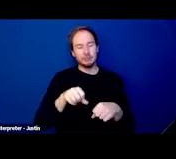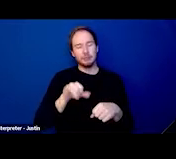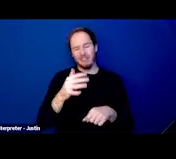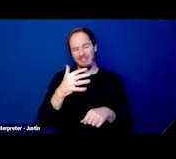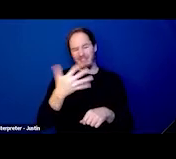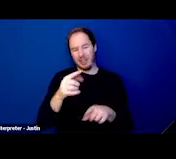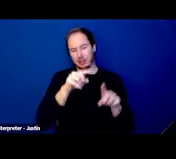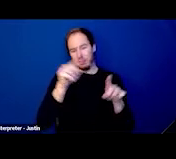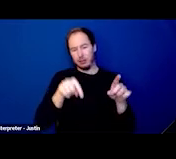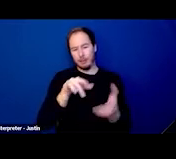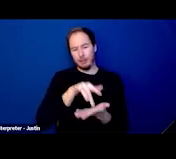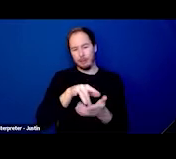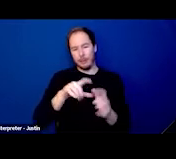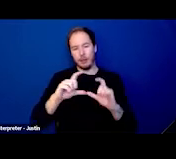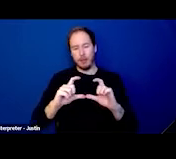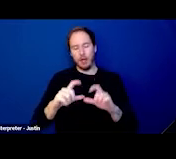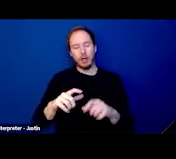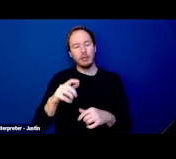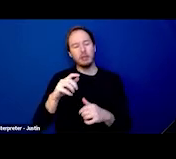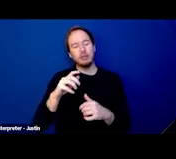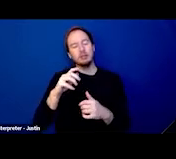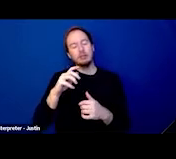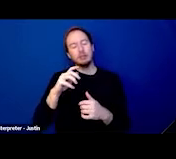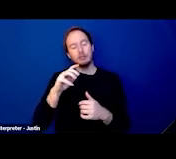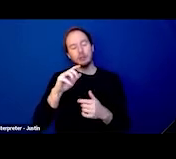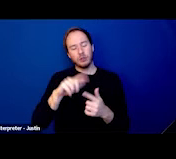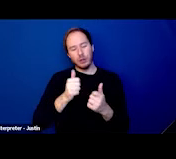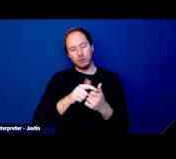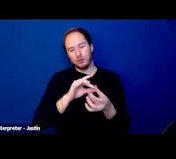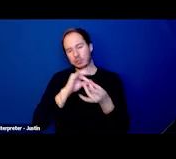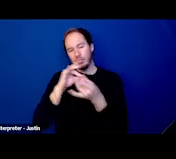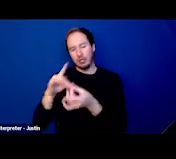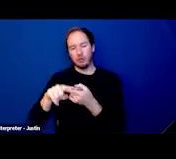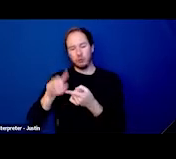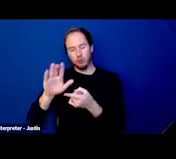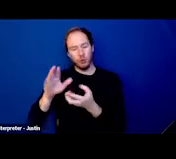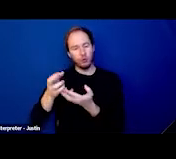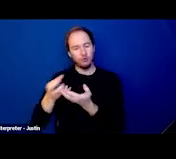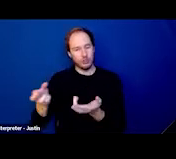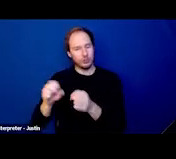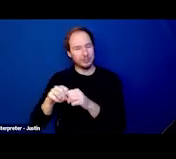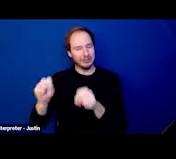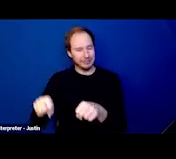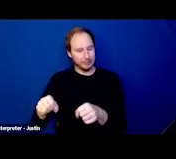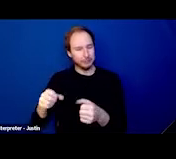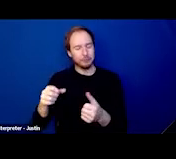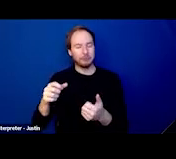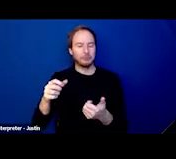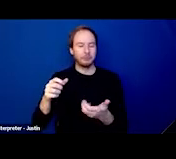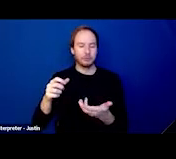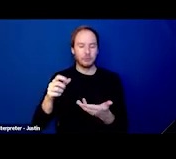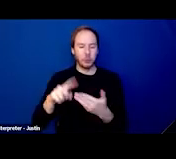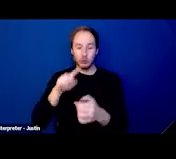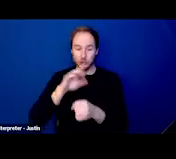to your community's local coordinated entry system as part of the homeless response system, both to ensure that people that you're working with